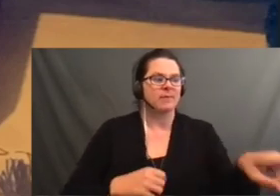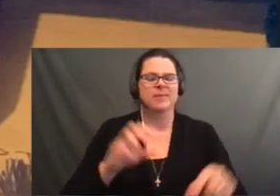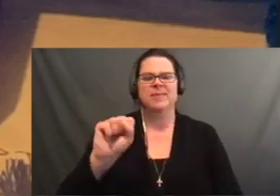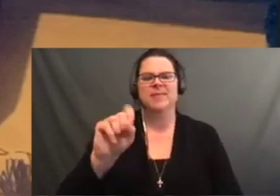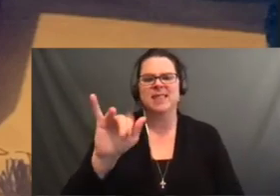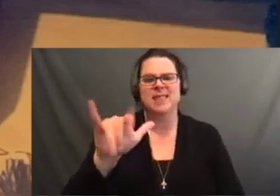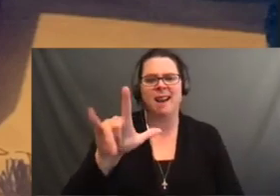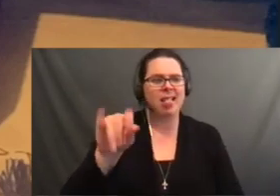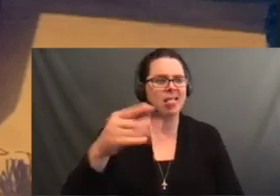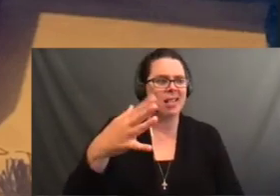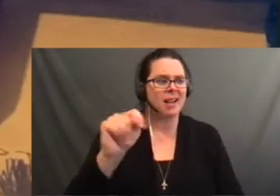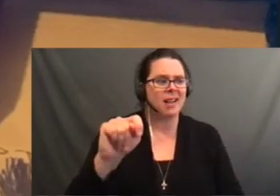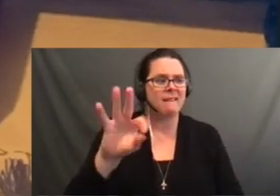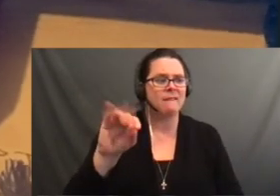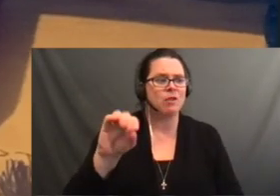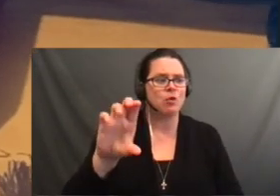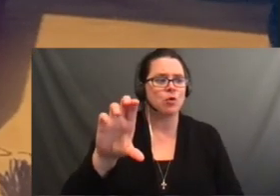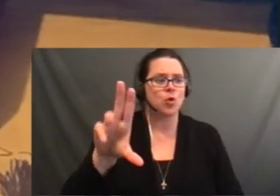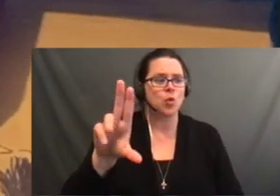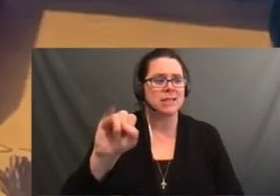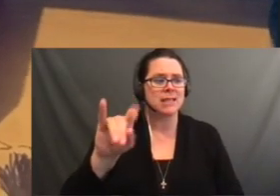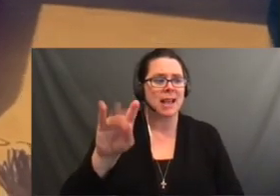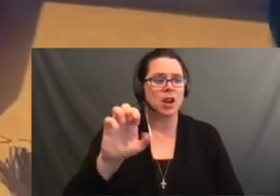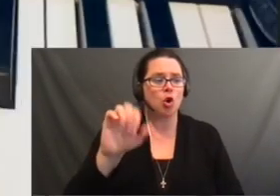This is a Skylight Focusrite audio interface.